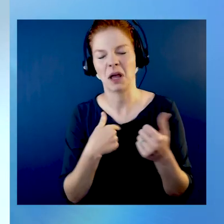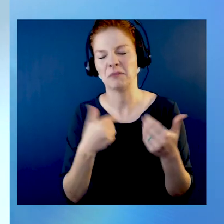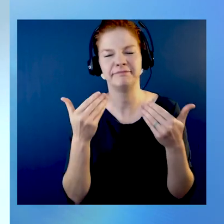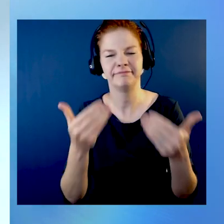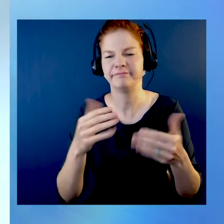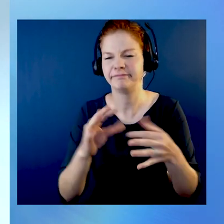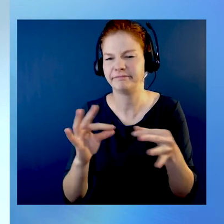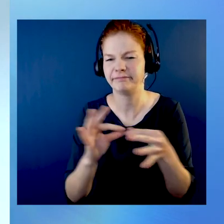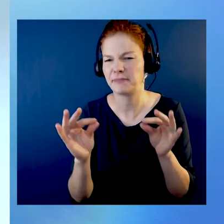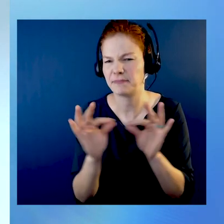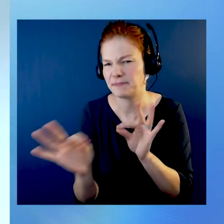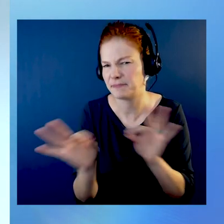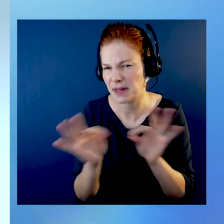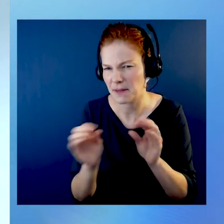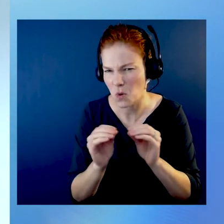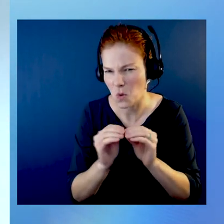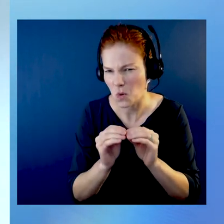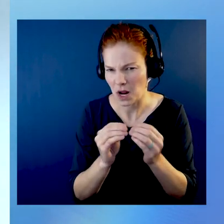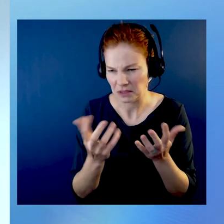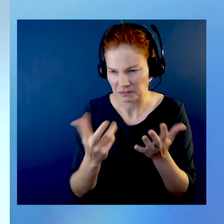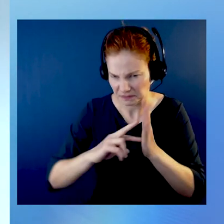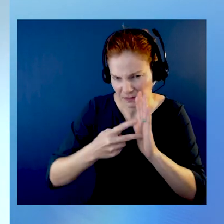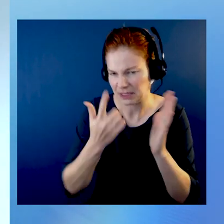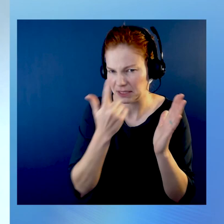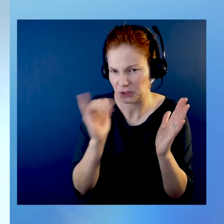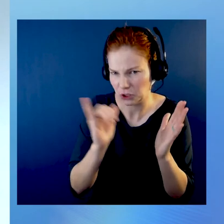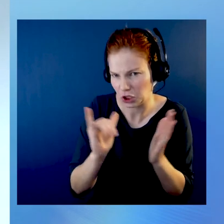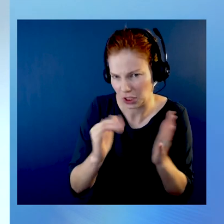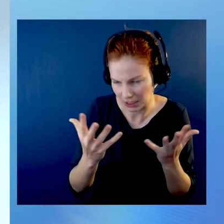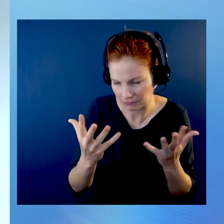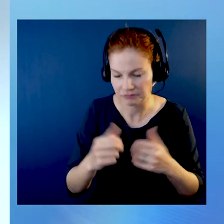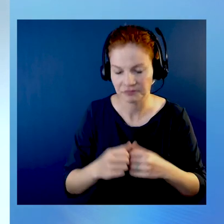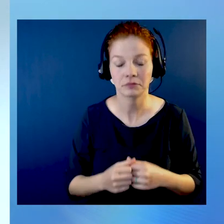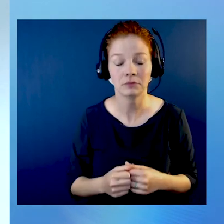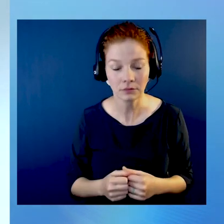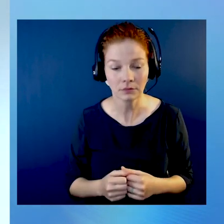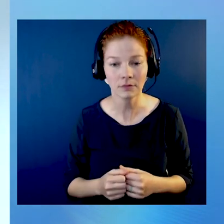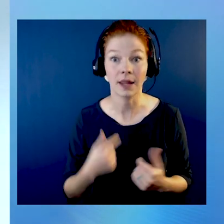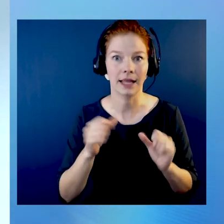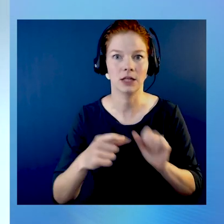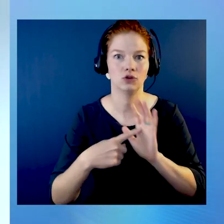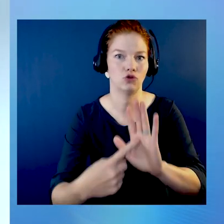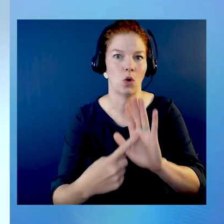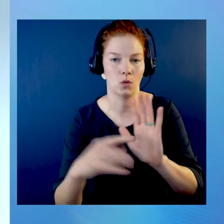here and just explain maybe what I mean about this, just to explain a little bit better. I can even show some quick examples to